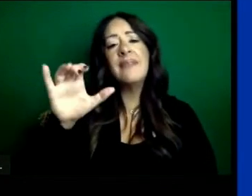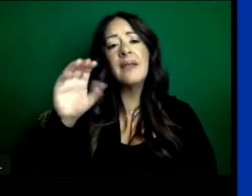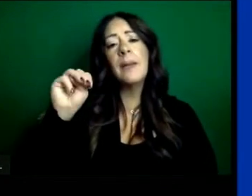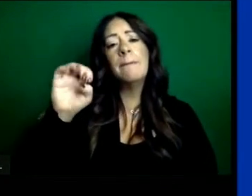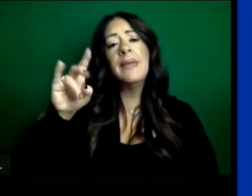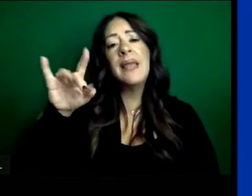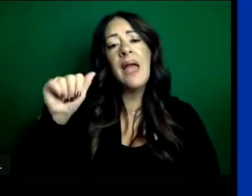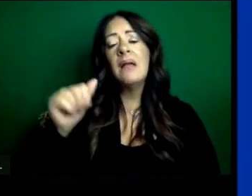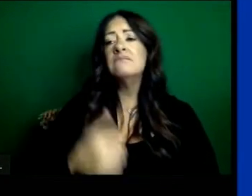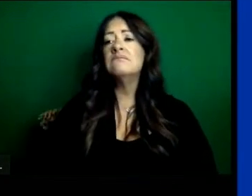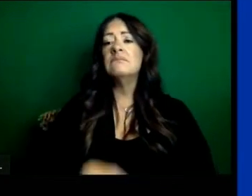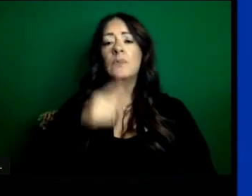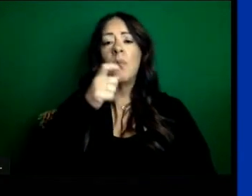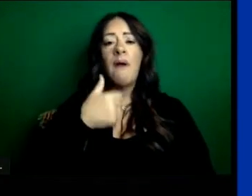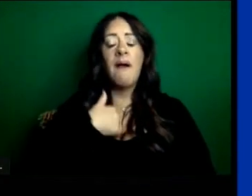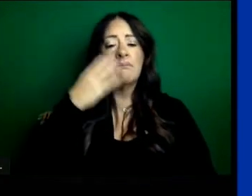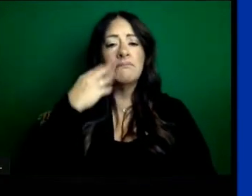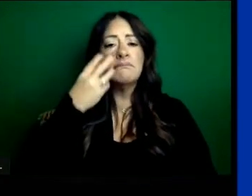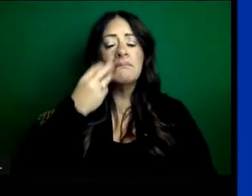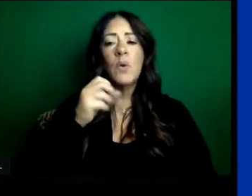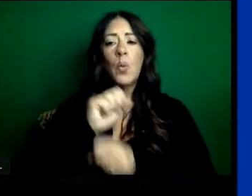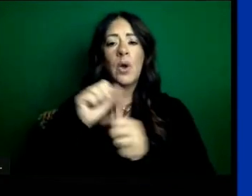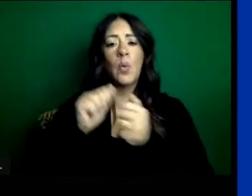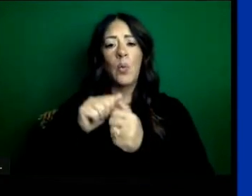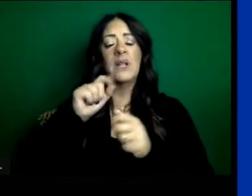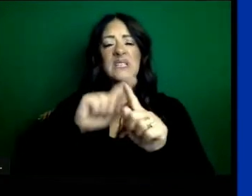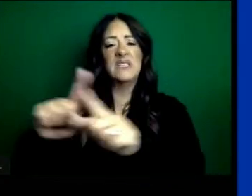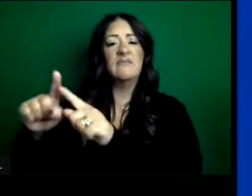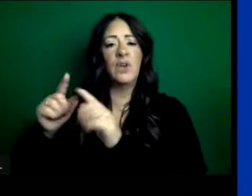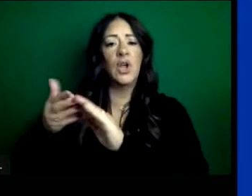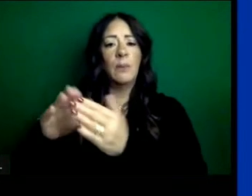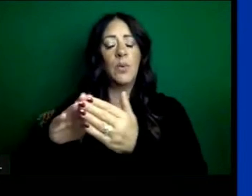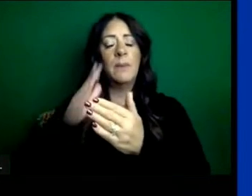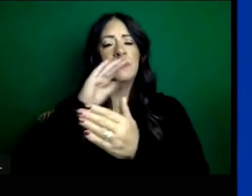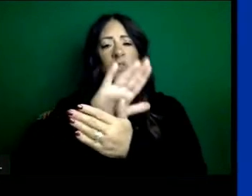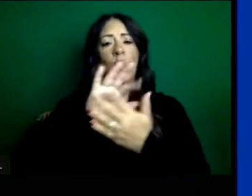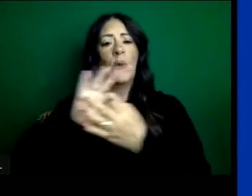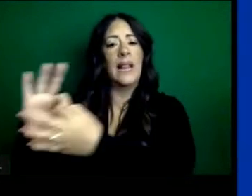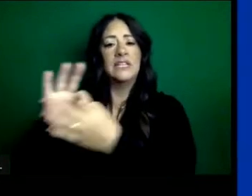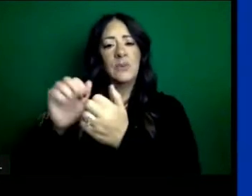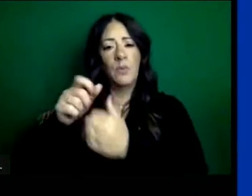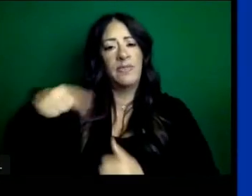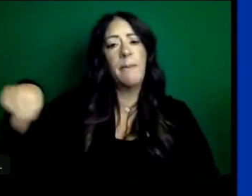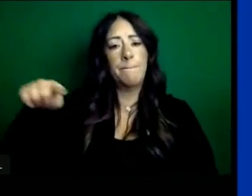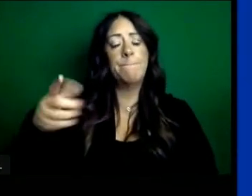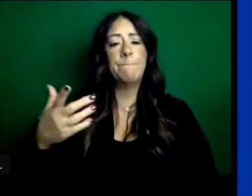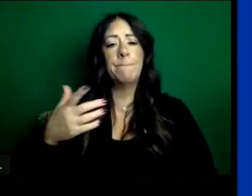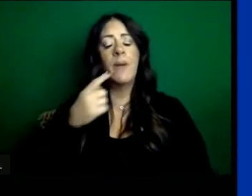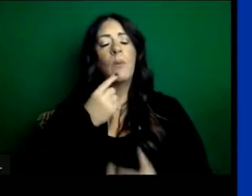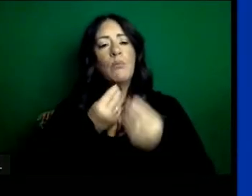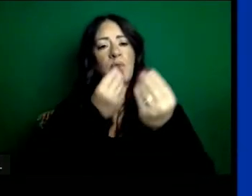STATE AND WE NEED TO BE LASER FOCUSED HERE ON THE VACCINE CAMPAIGN USING ETHNIC MEDIA TO